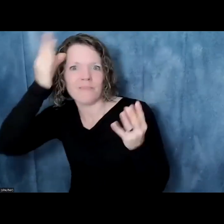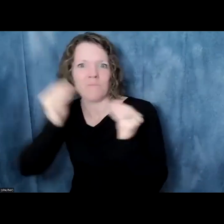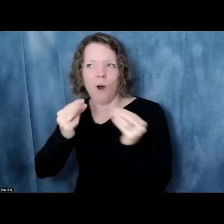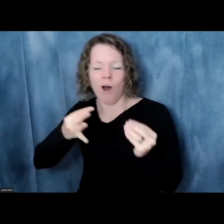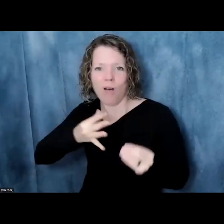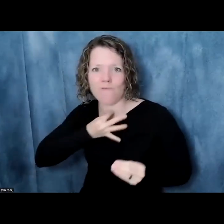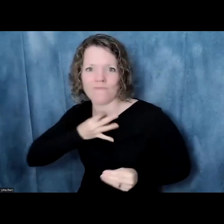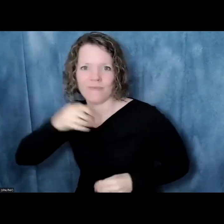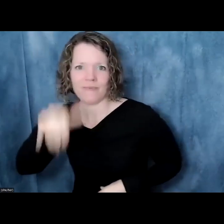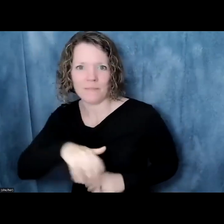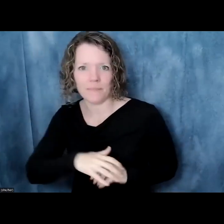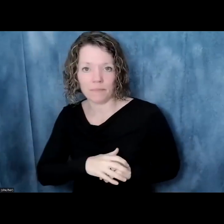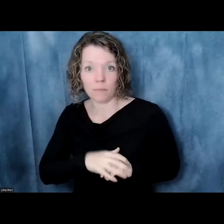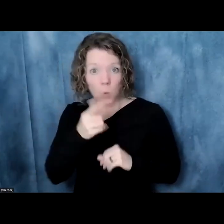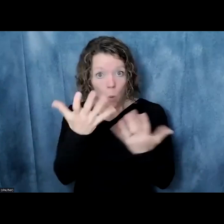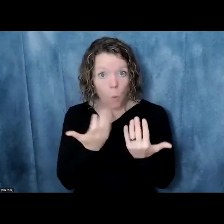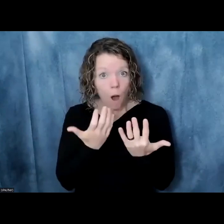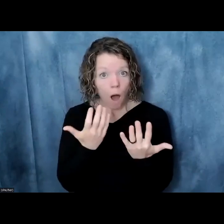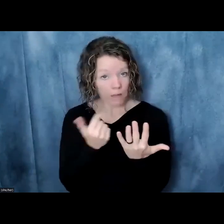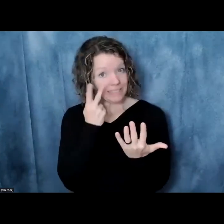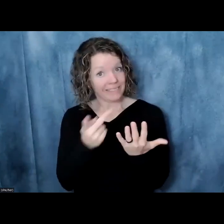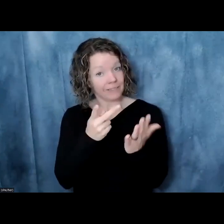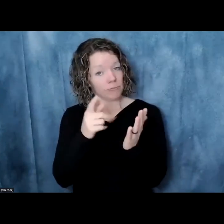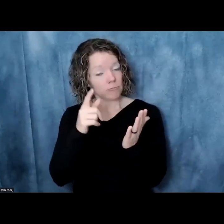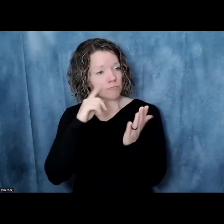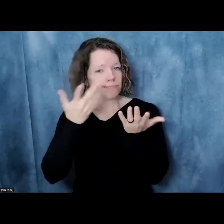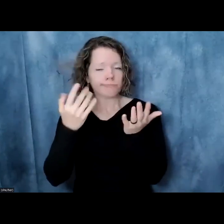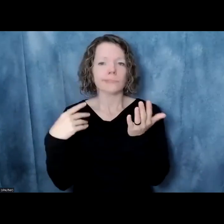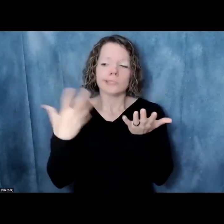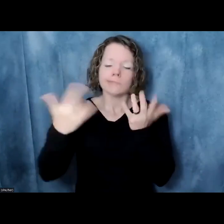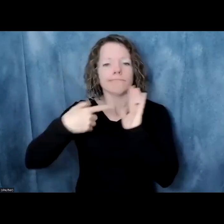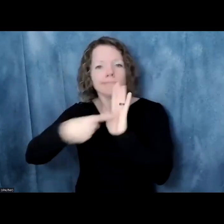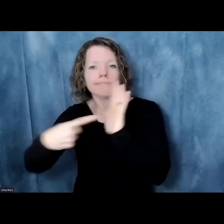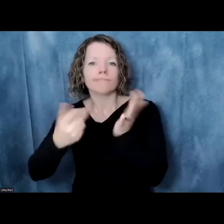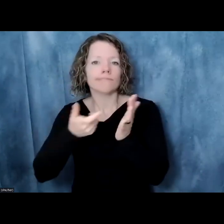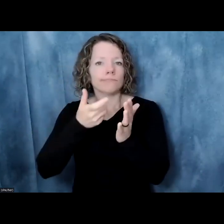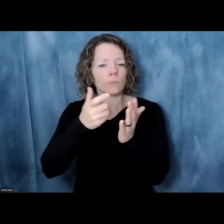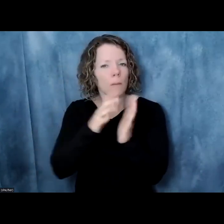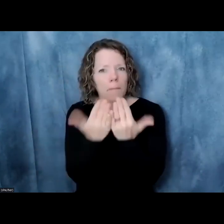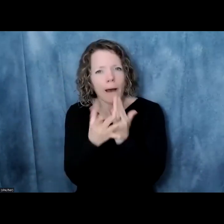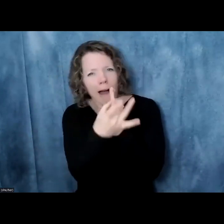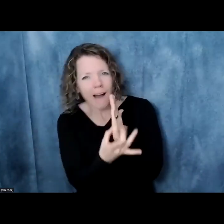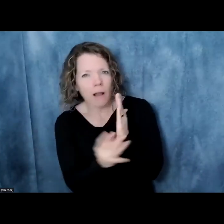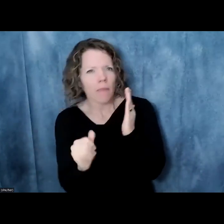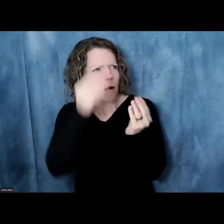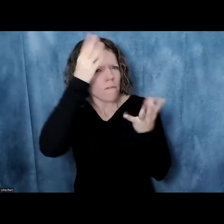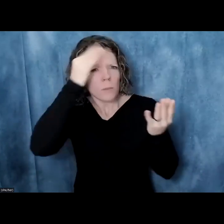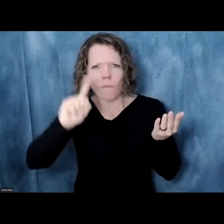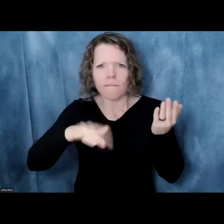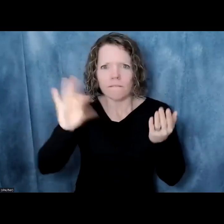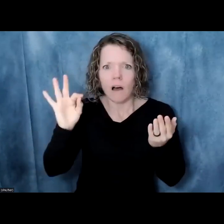Excellence websites and you can see the Center's annual reports for a fuller picture of what they